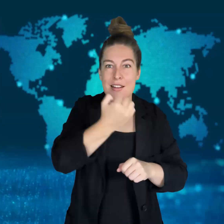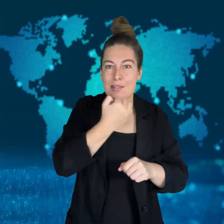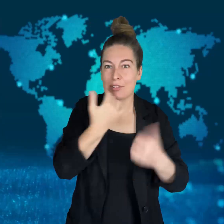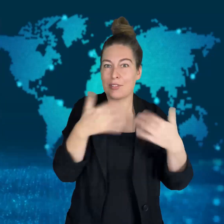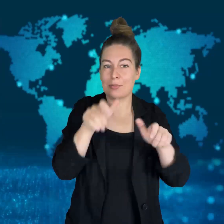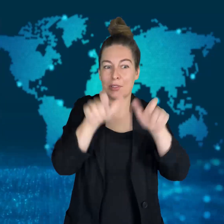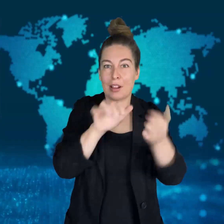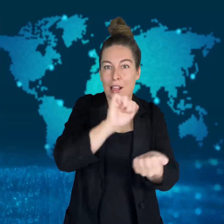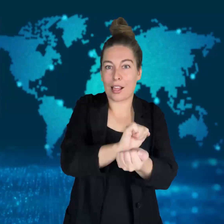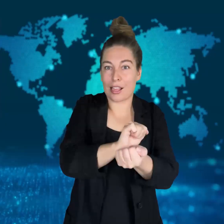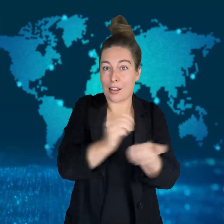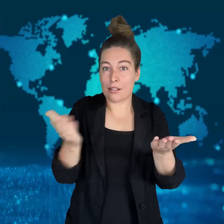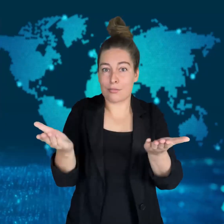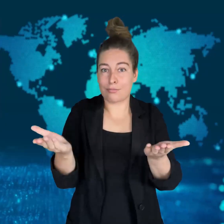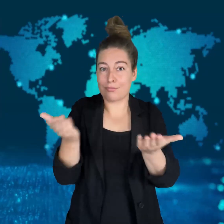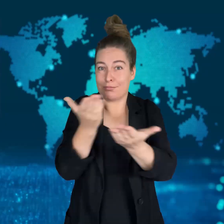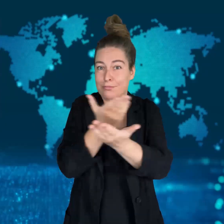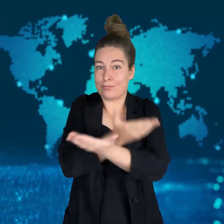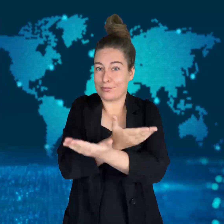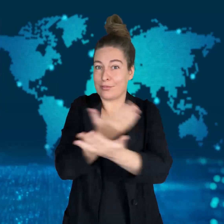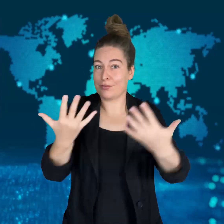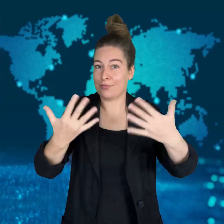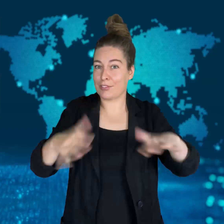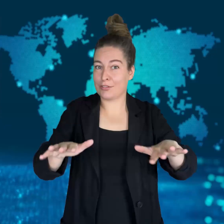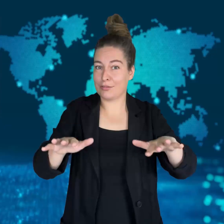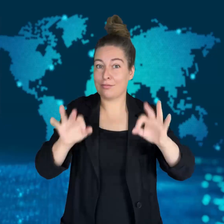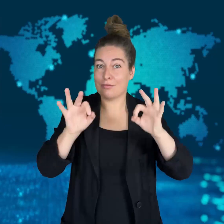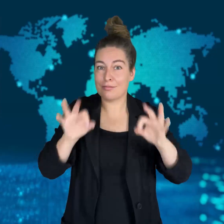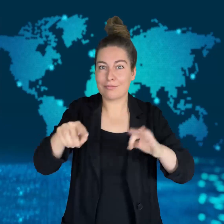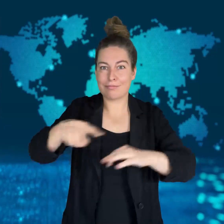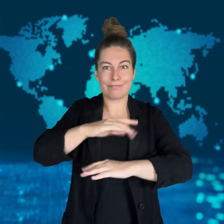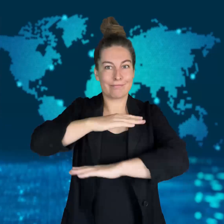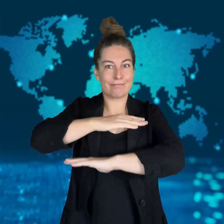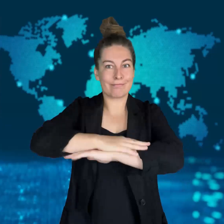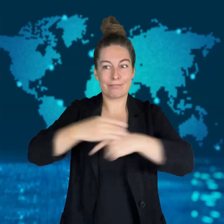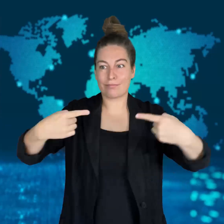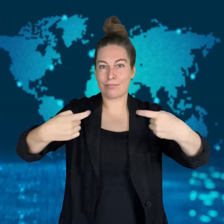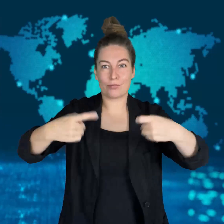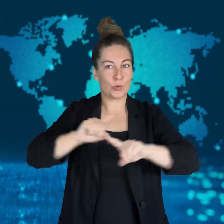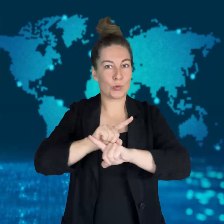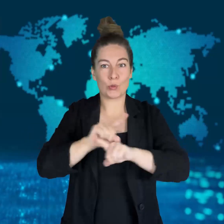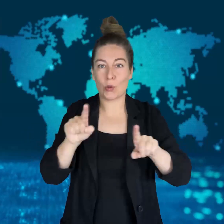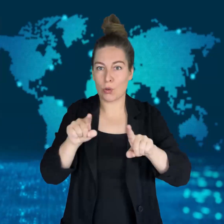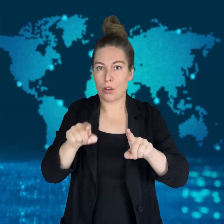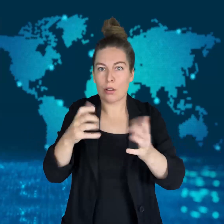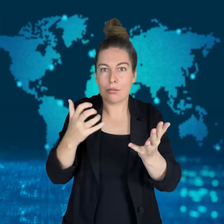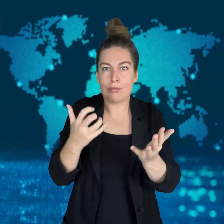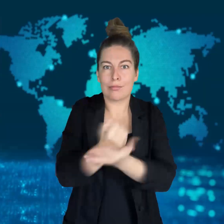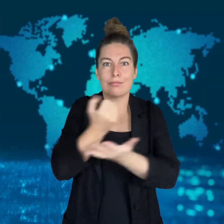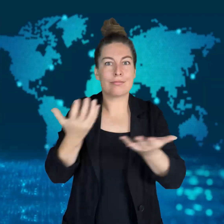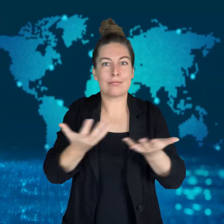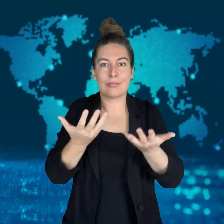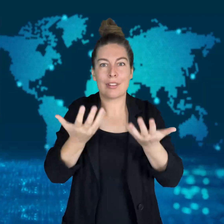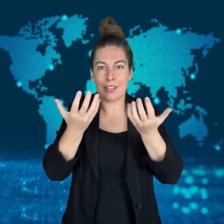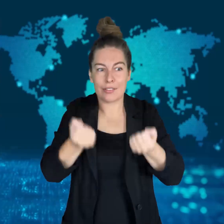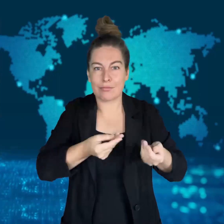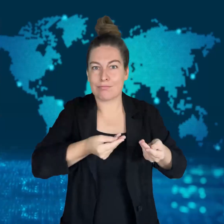and fuel have begun to roll into Gaza as part of the ceasefire deal.